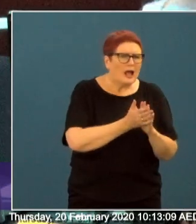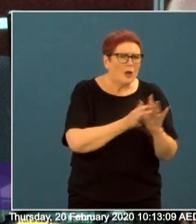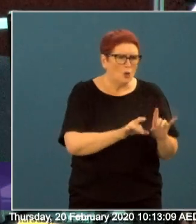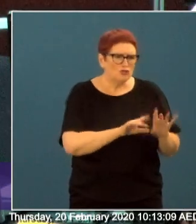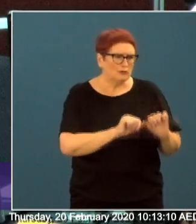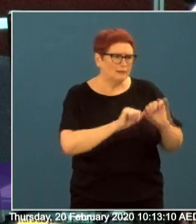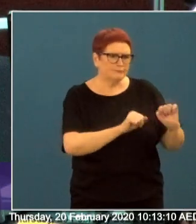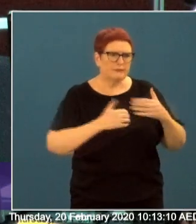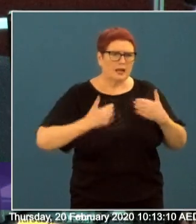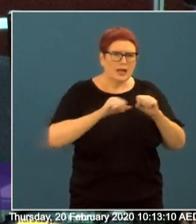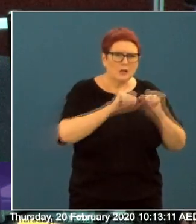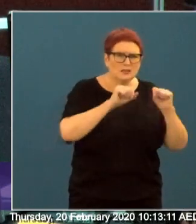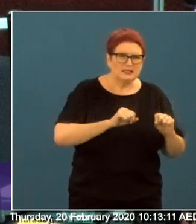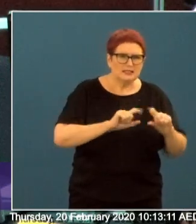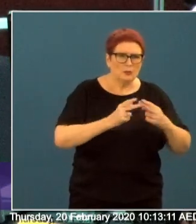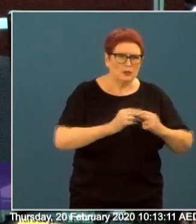its layers is funded.